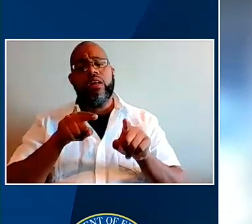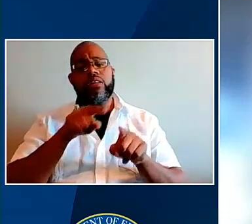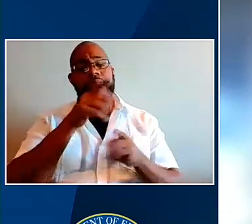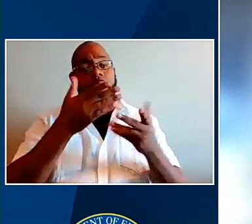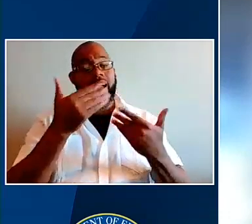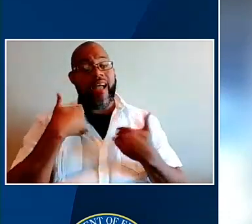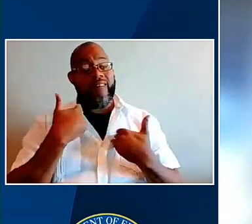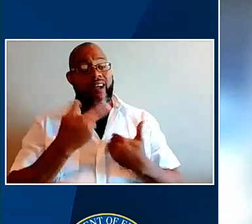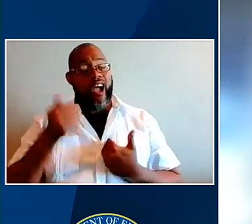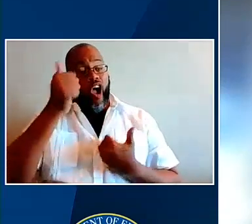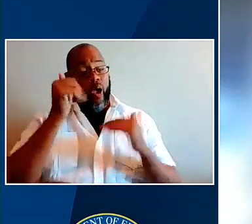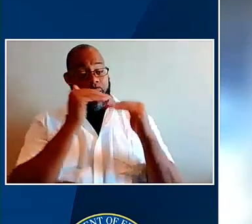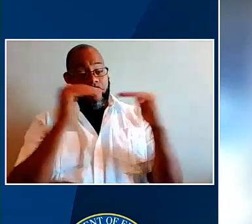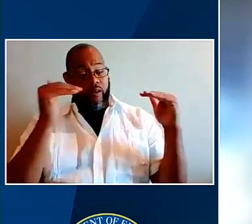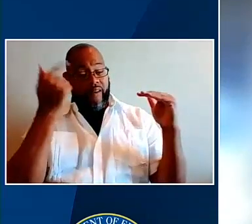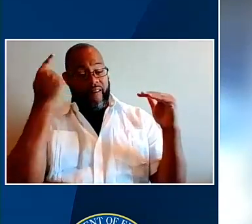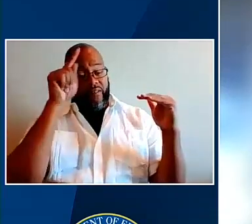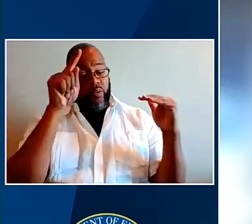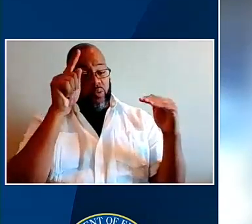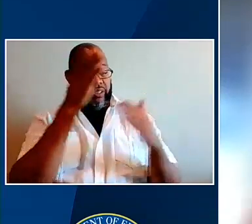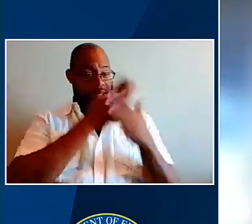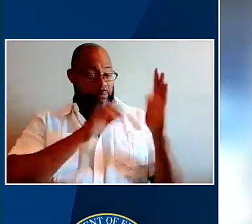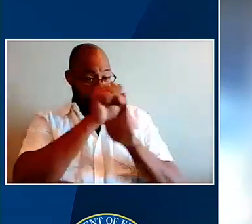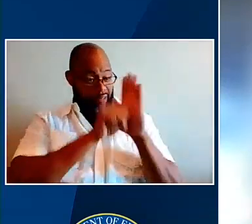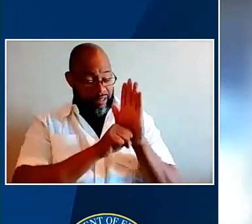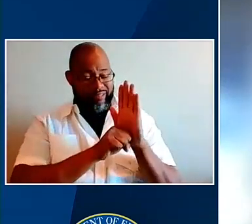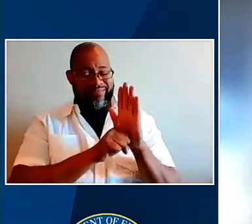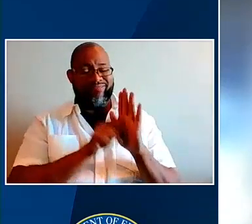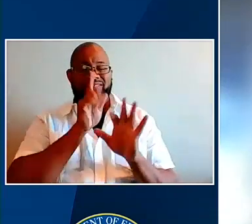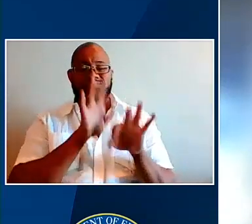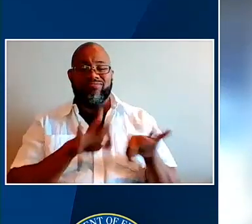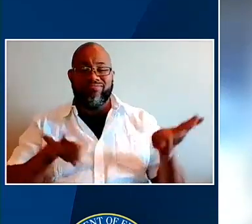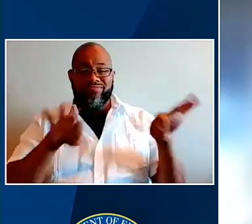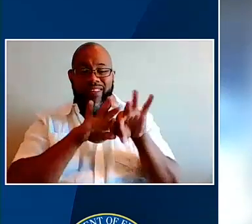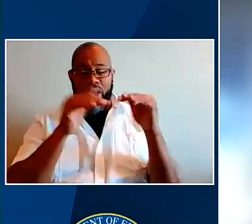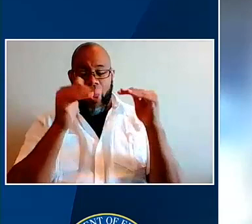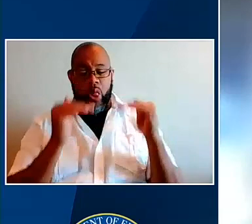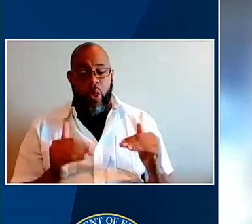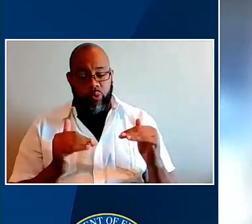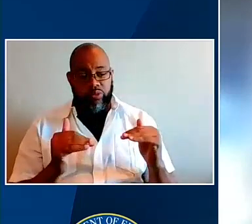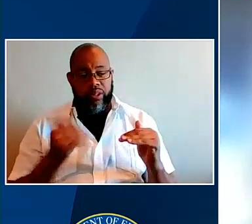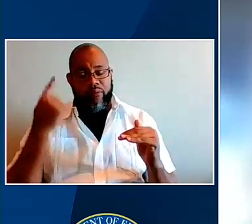bar for some states, it significantly lowers the bar for others that have very